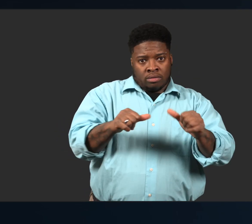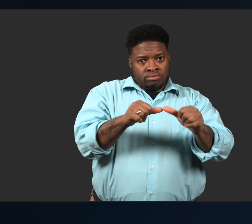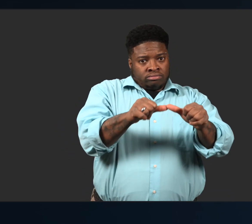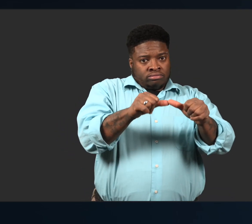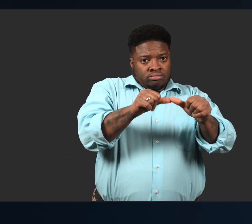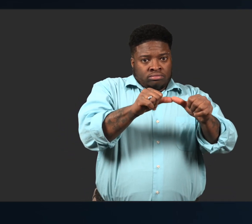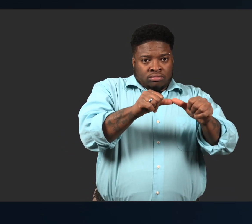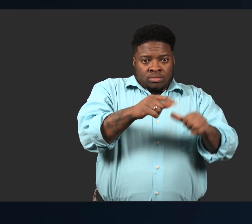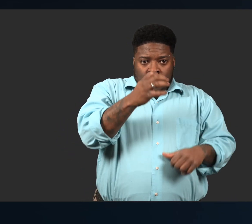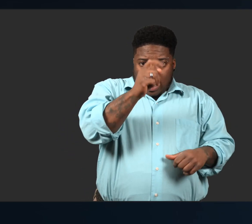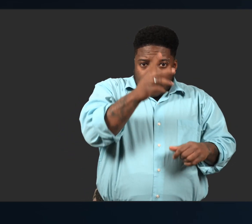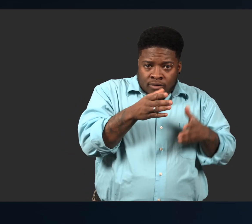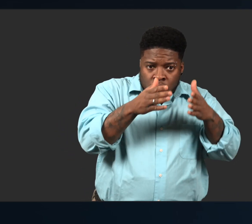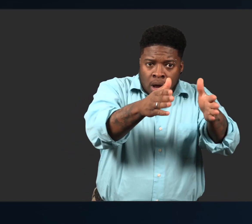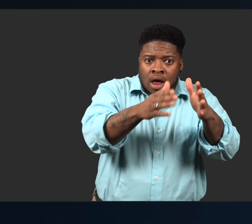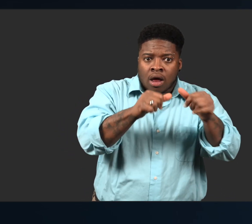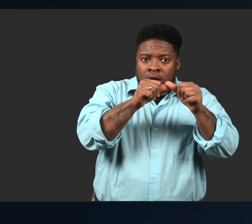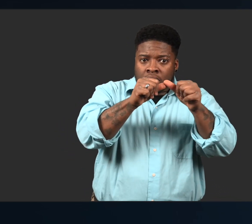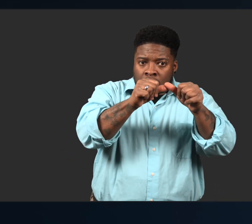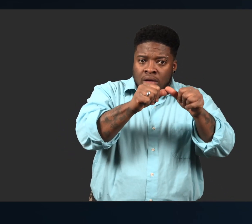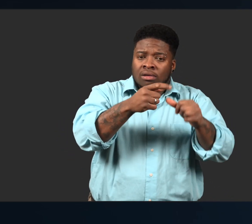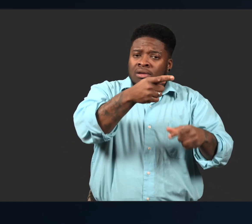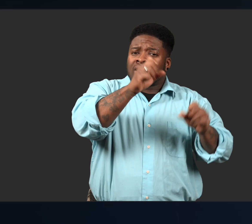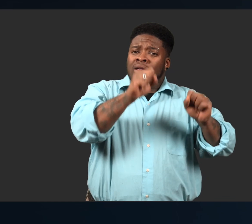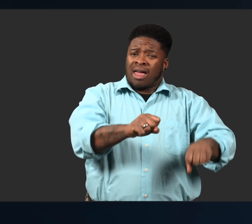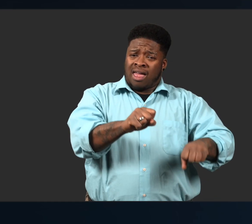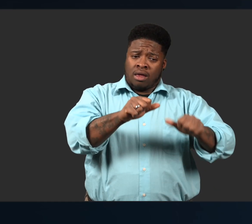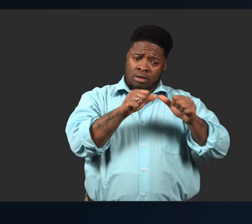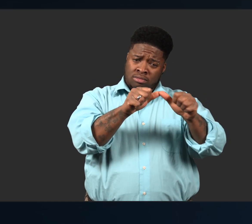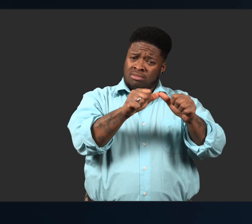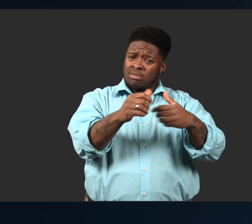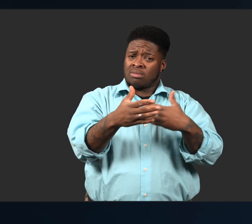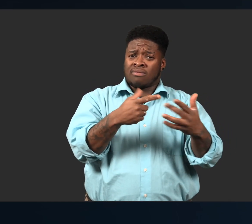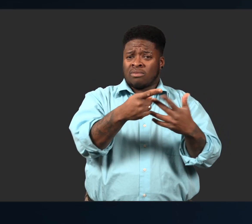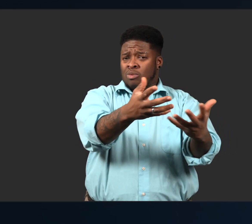and now that he's feeling healthier, he wants to continue on this path.